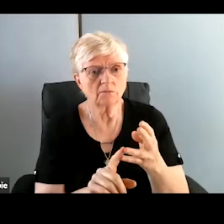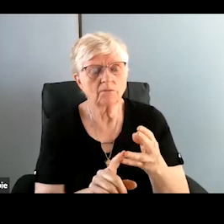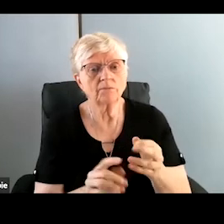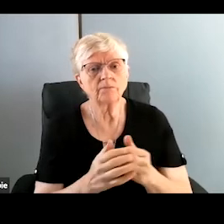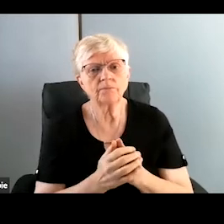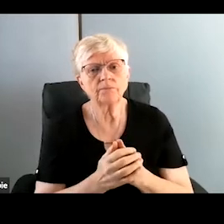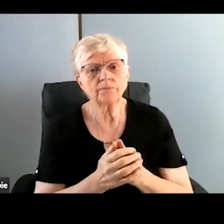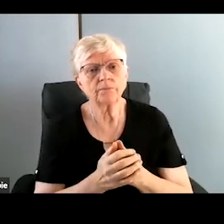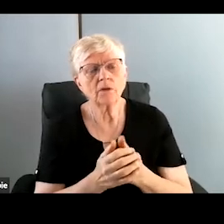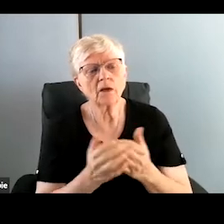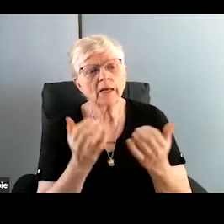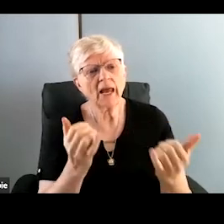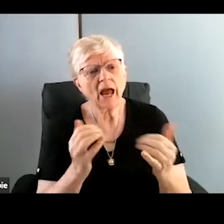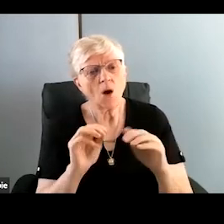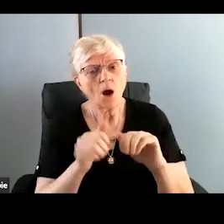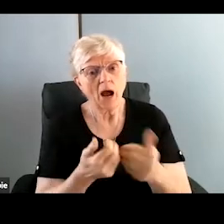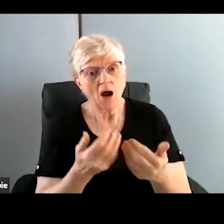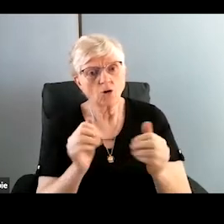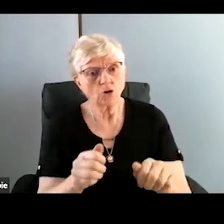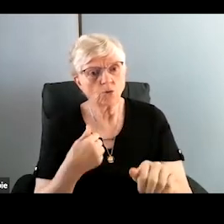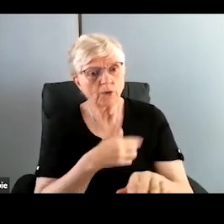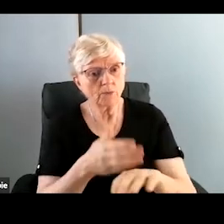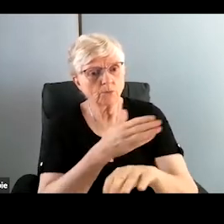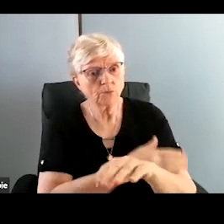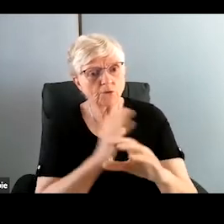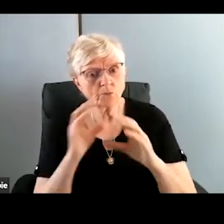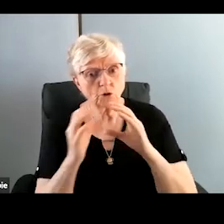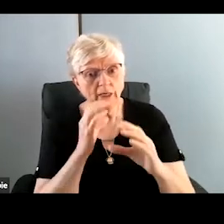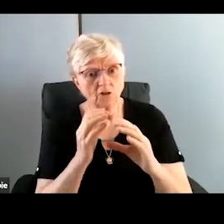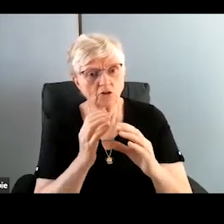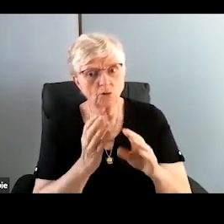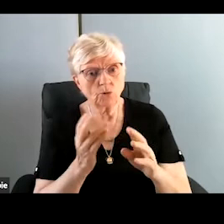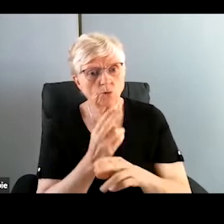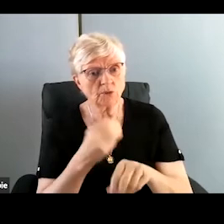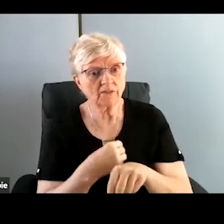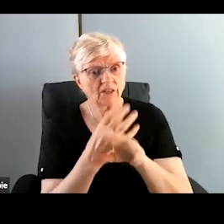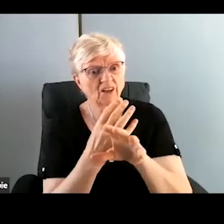IN TERMS OF WHAT COULD BE DONE TO IMPROVE COMMUNICATION COMMUNICATION THROUGH VIDEO CALLS, SOME OF THEM WERE THROUGH VIDEO CALLS, SOME OF THEM WERE TECHNOLOGY SOLUTIONS TECHNOLOGY SOLUTIONS AND OTHERS WERE BEHAVIOUR